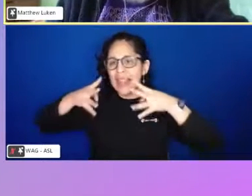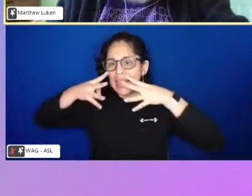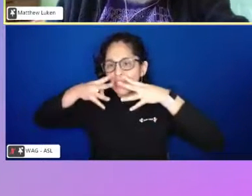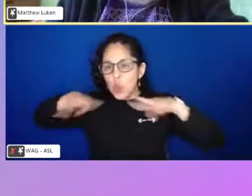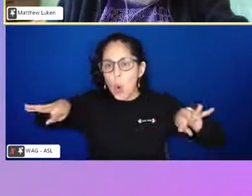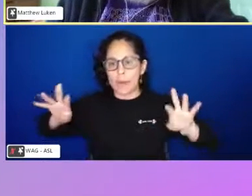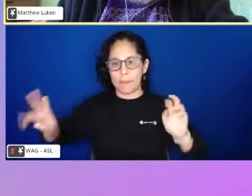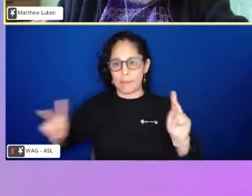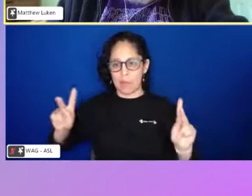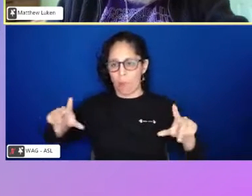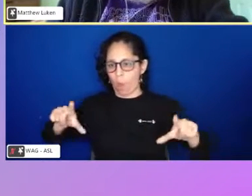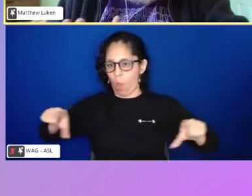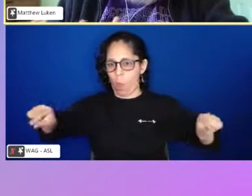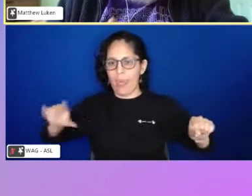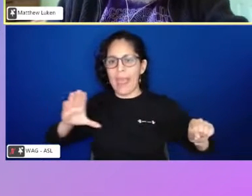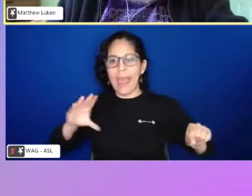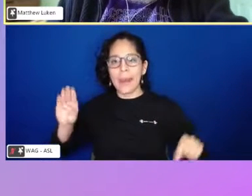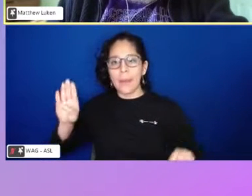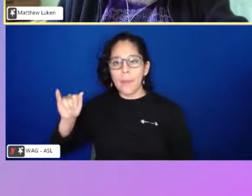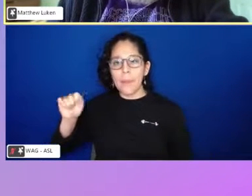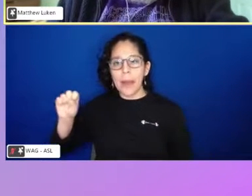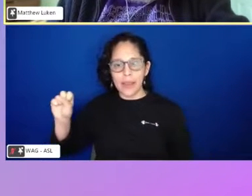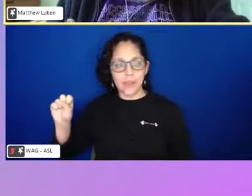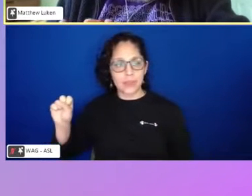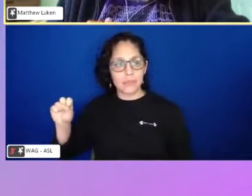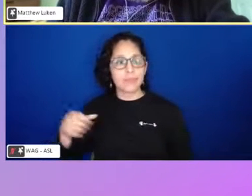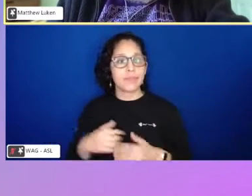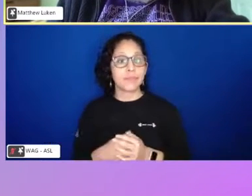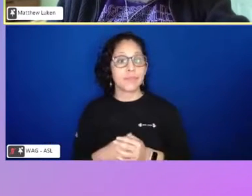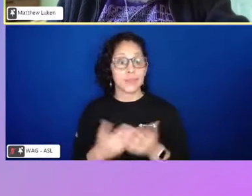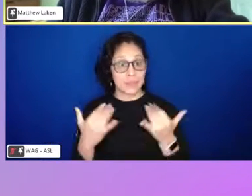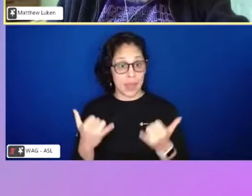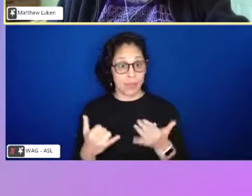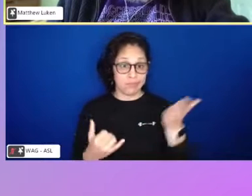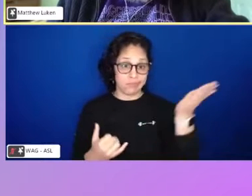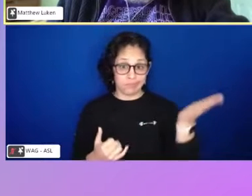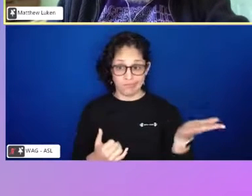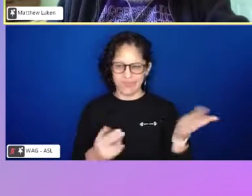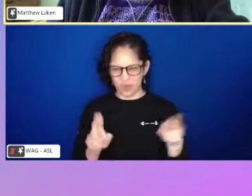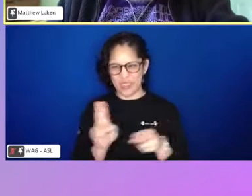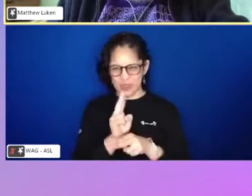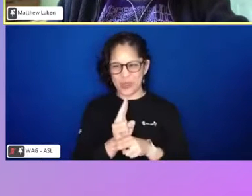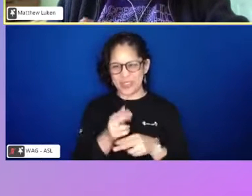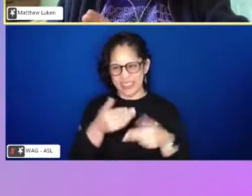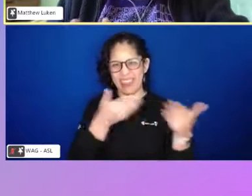underserved and bias. Vegetable peeler. We use it